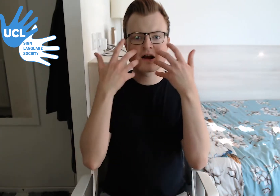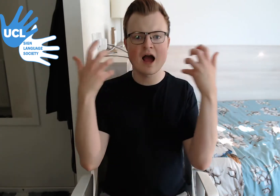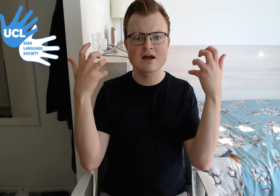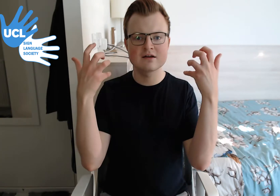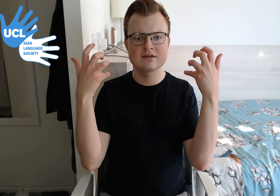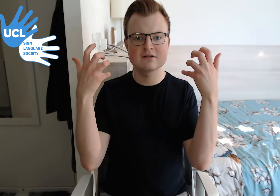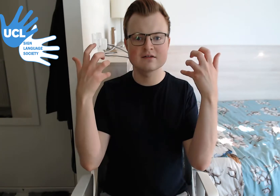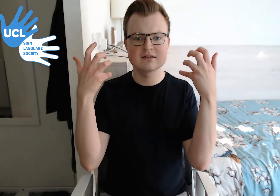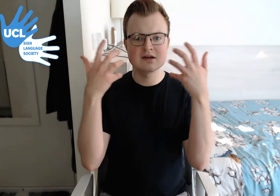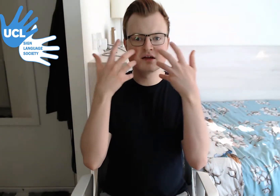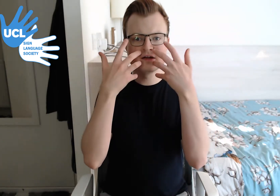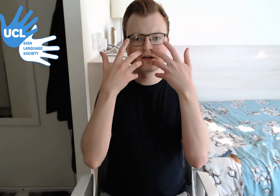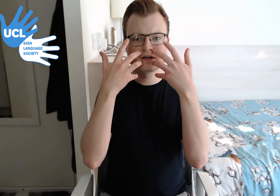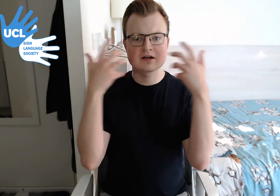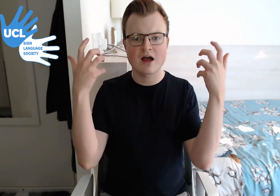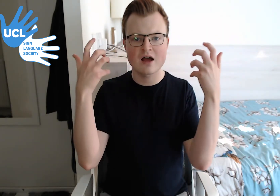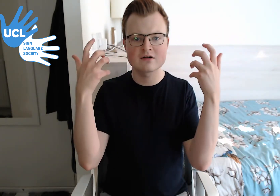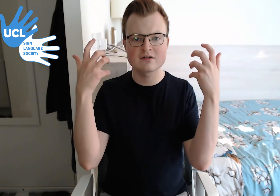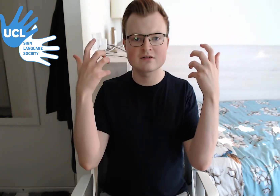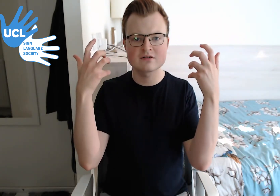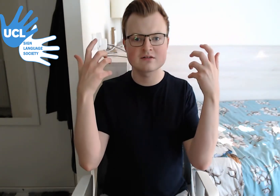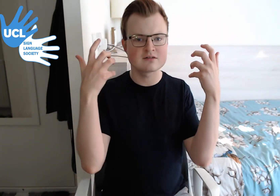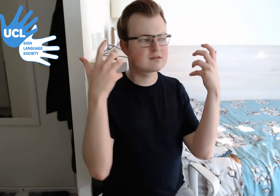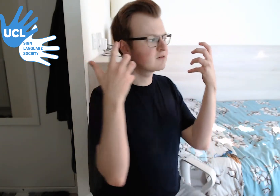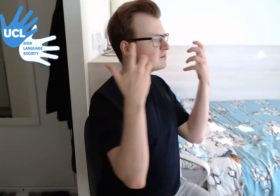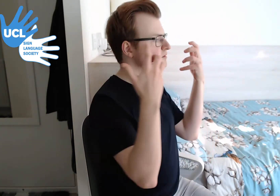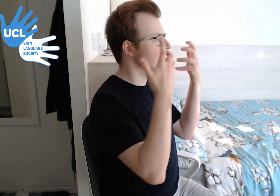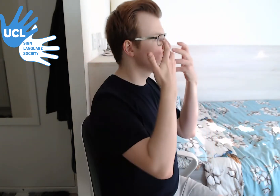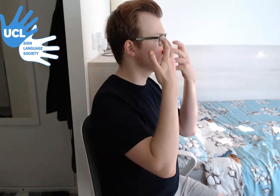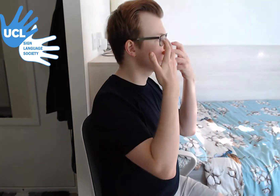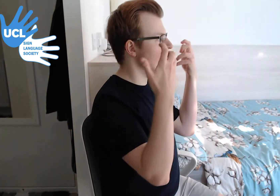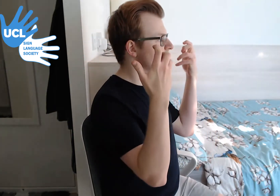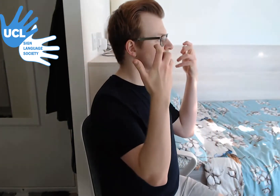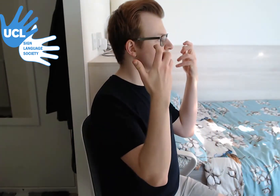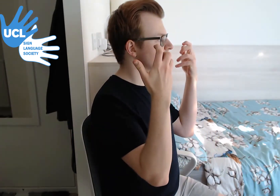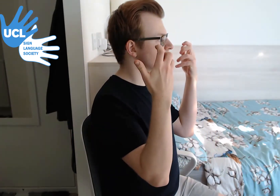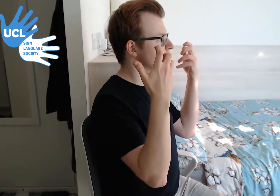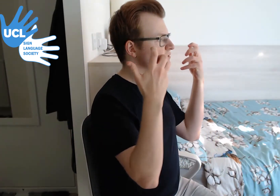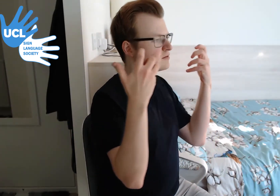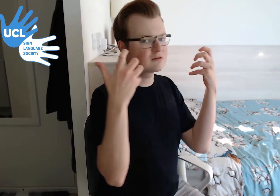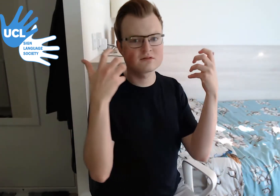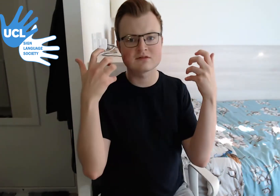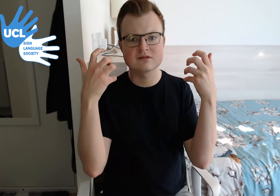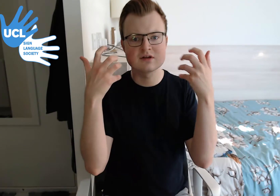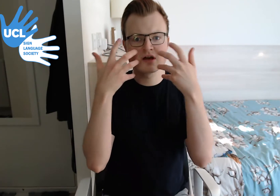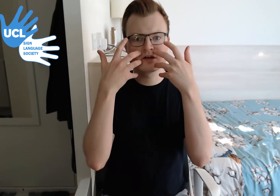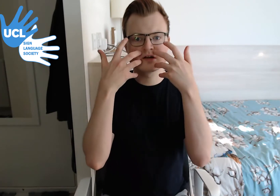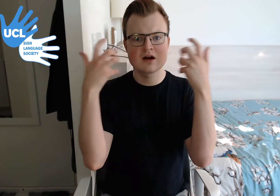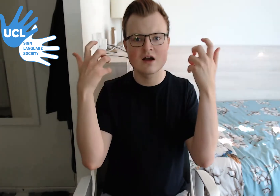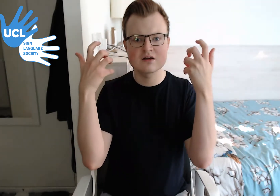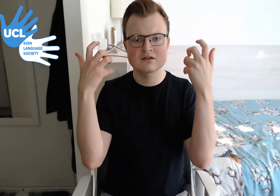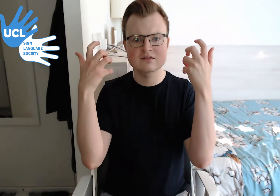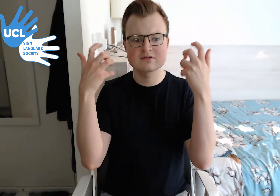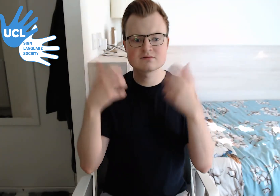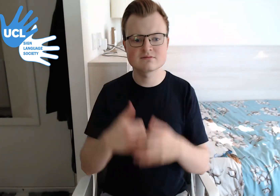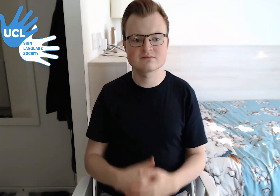Cat